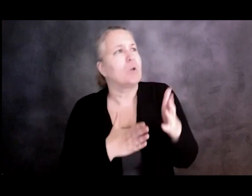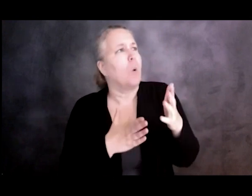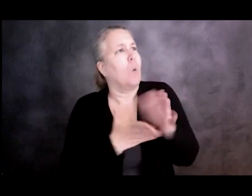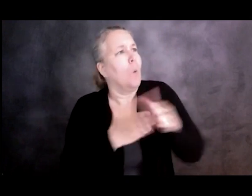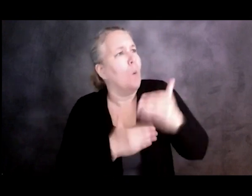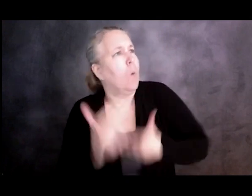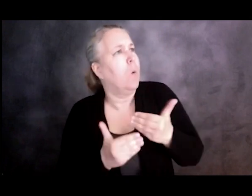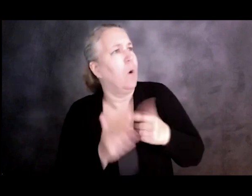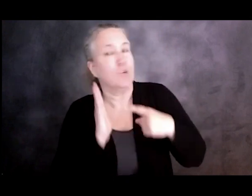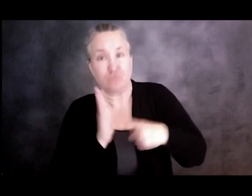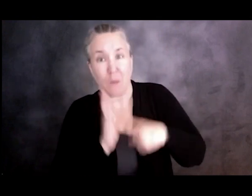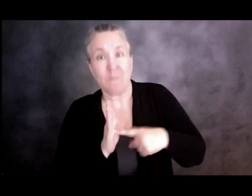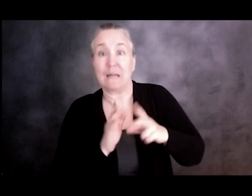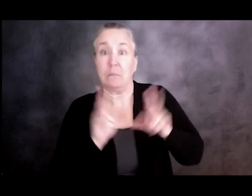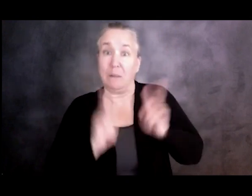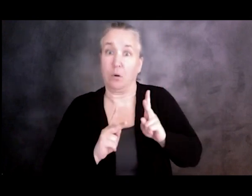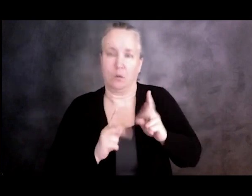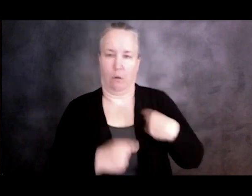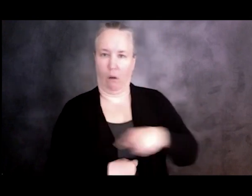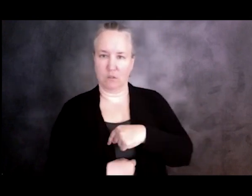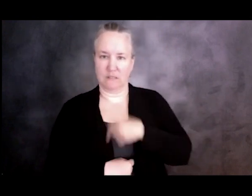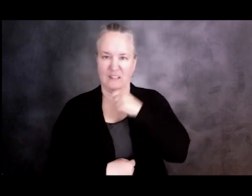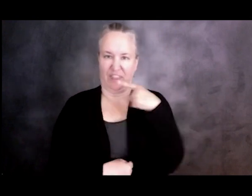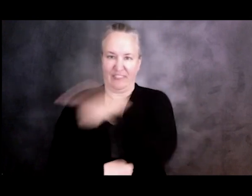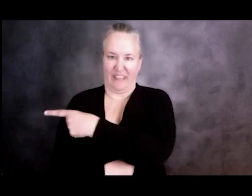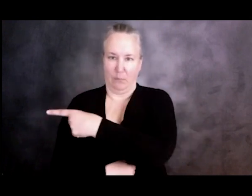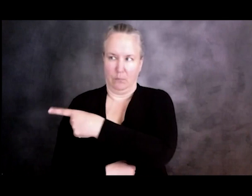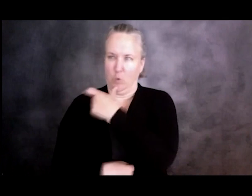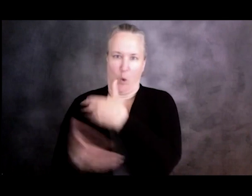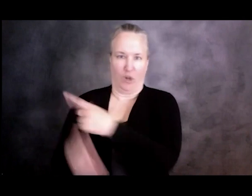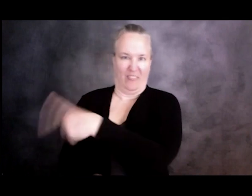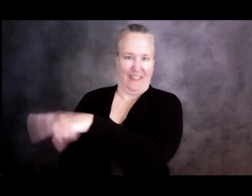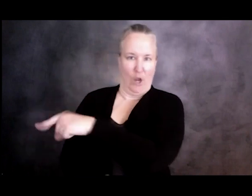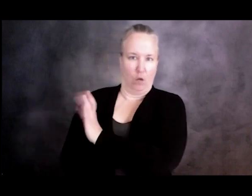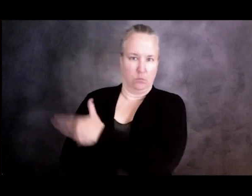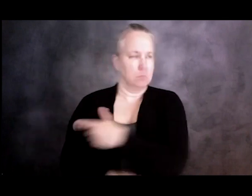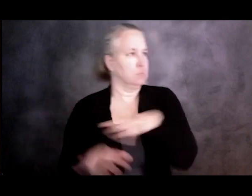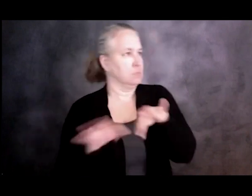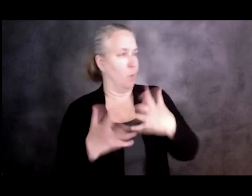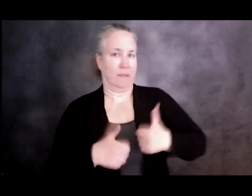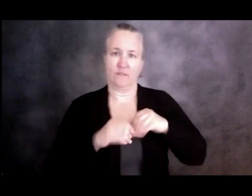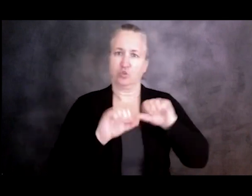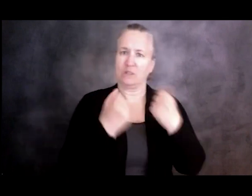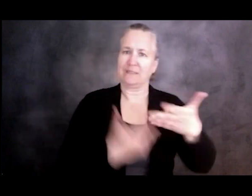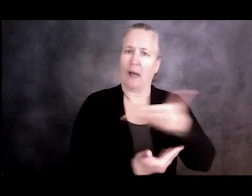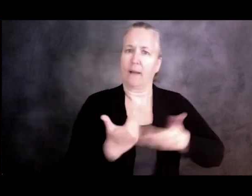by which we meant us, and not them, whoever they were. We wanted to live in a society of equality,